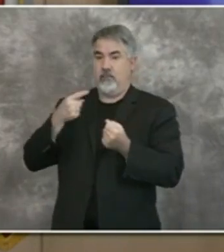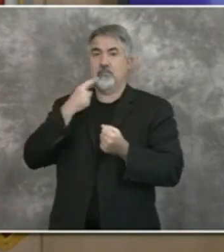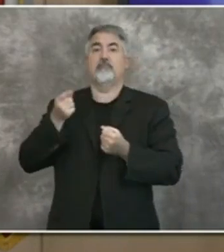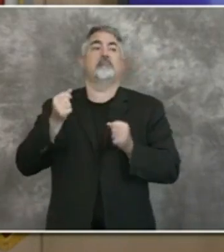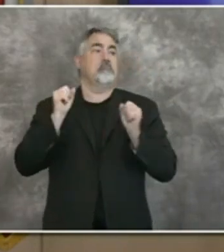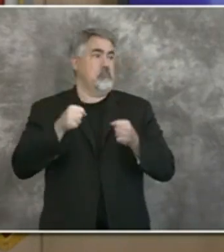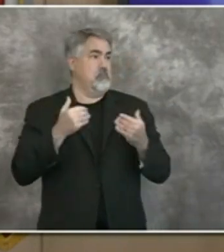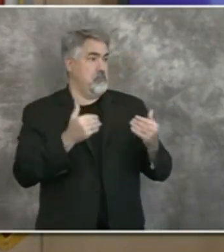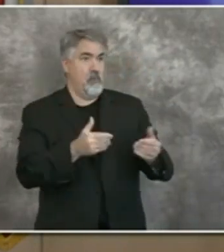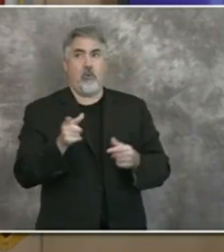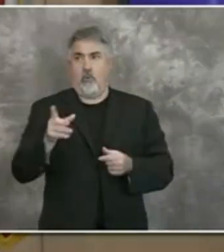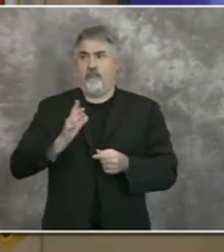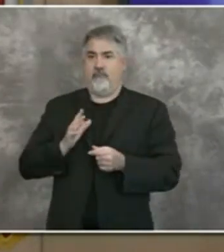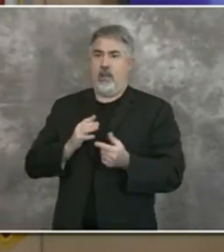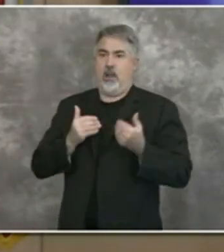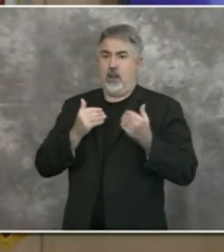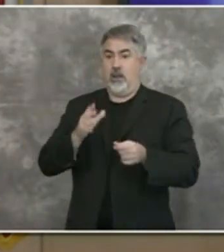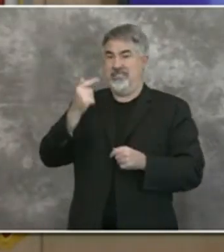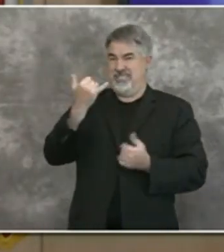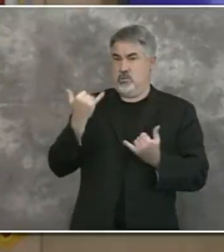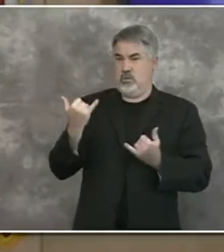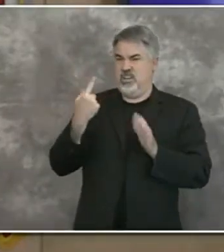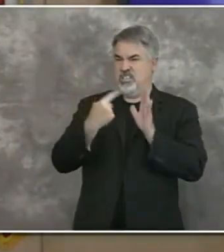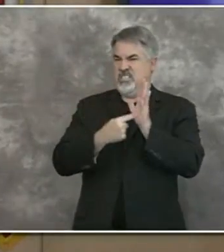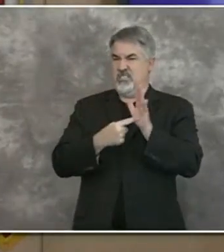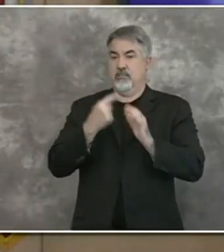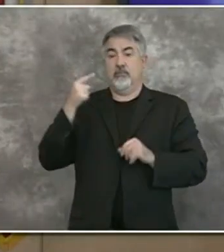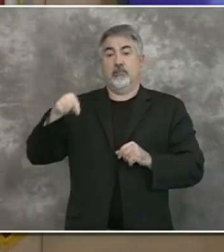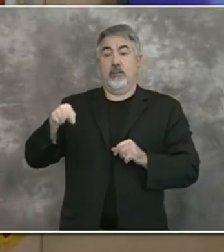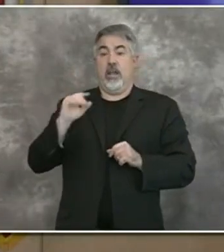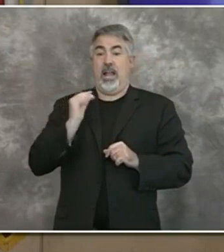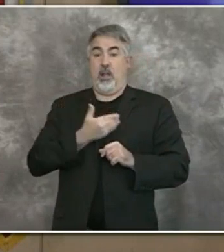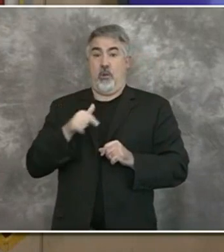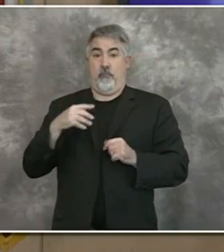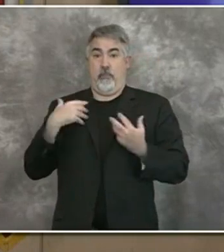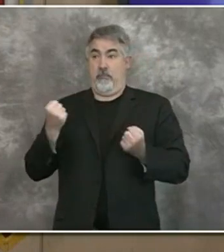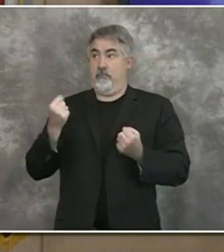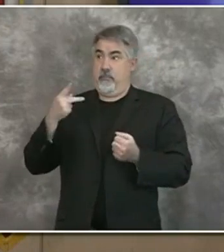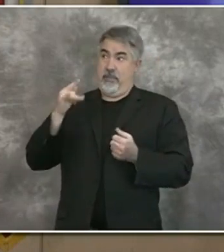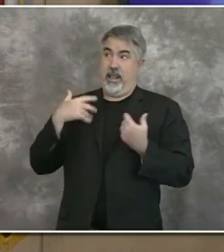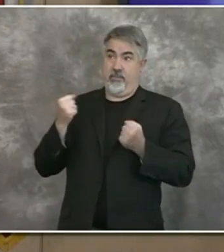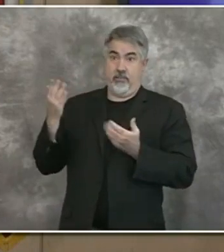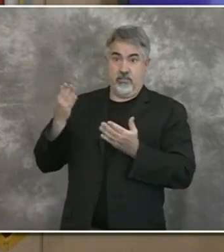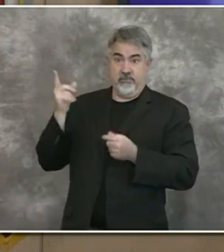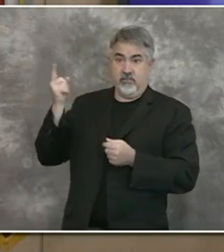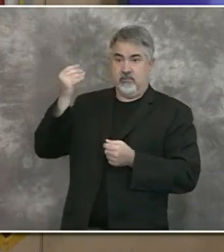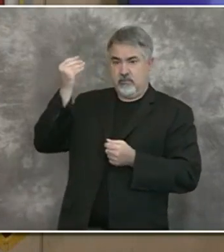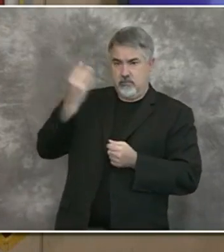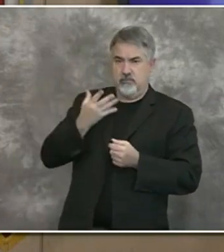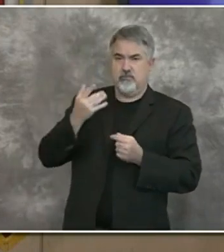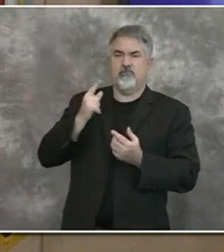PROVIDED THEY FOLLOW THE LOCAL PUBLIC HEALTH GUIDANCE. TODAY I WANT TO SHARE WITH YOU SOME OF THE GUIDANCE THAT OUR PUBLIC HEALTH OFFICERS ISSUED